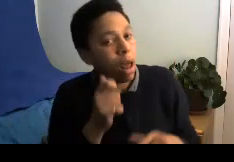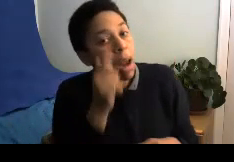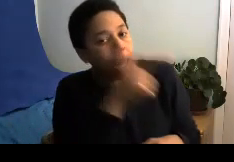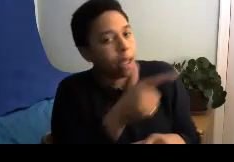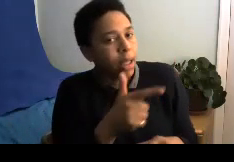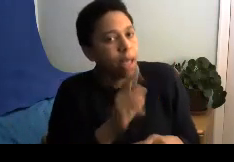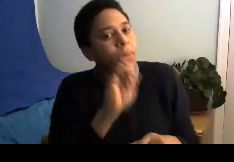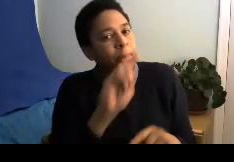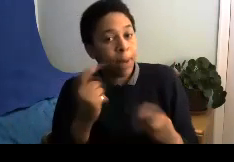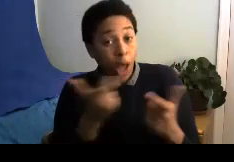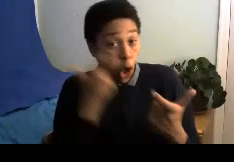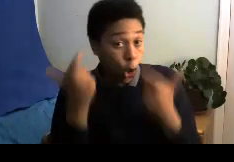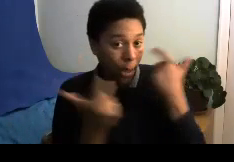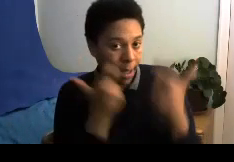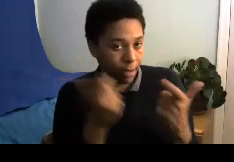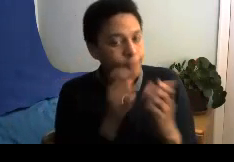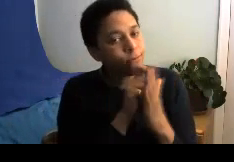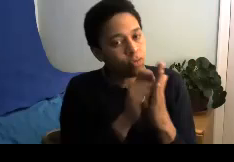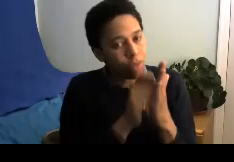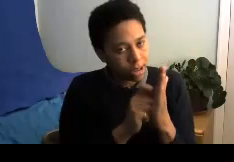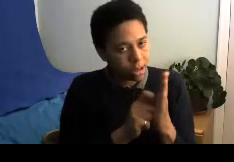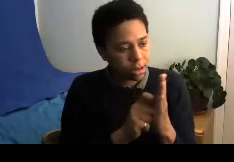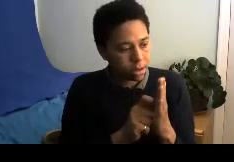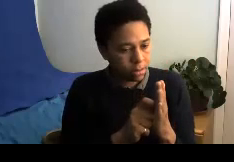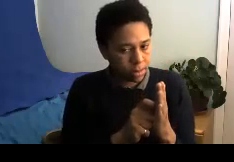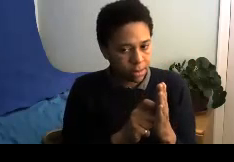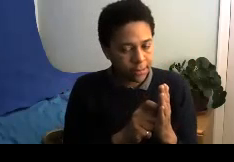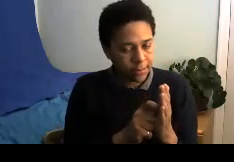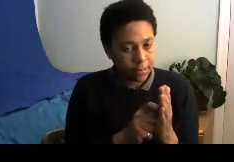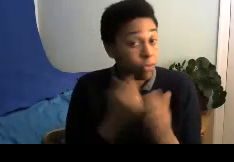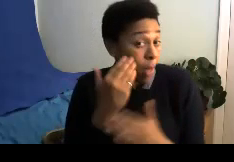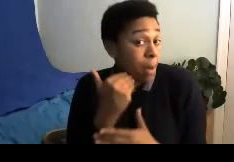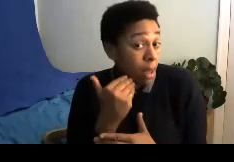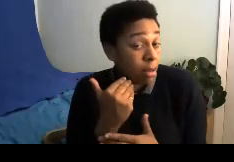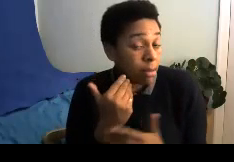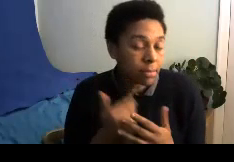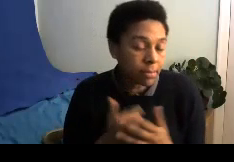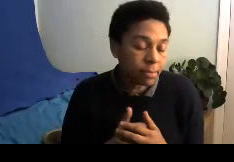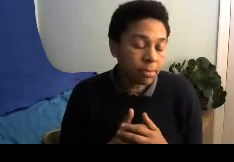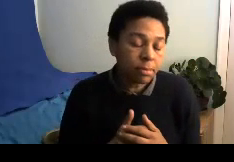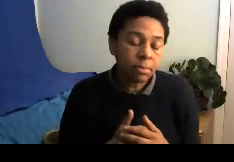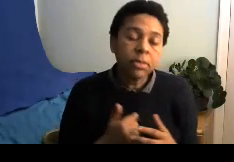writers like me. So, you know, while I'm still sort of studying